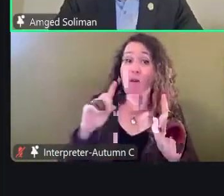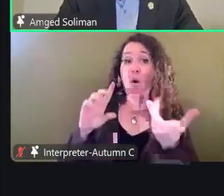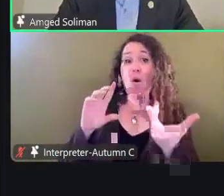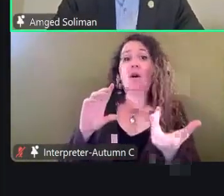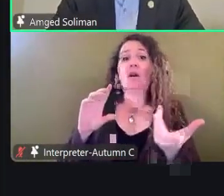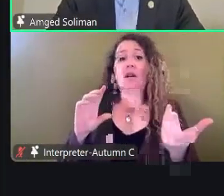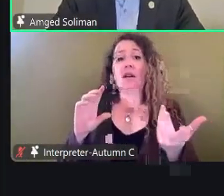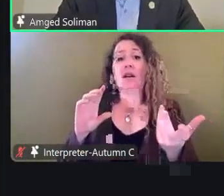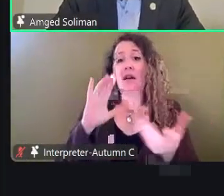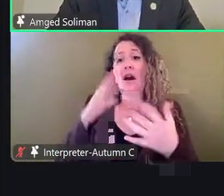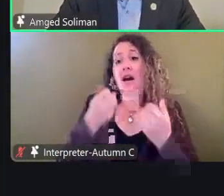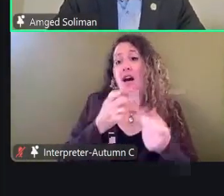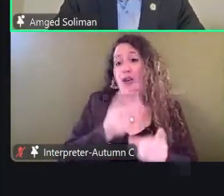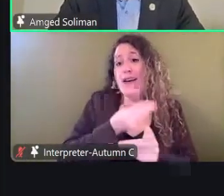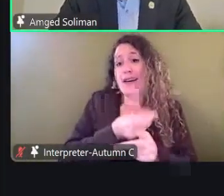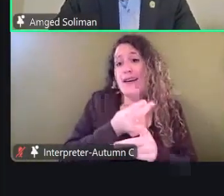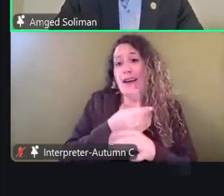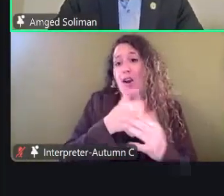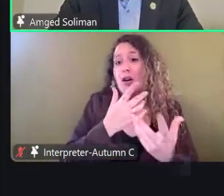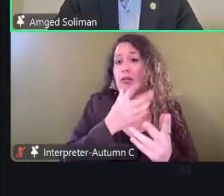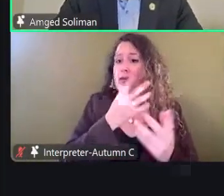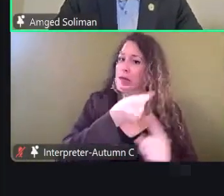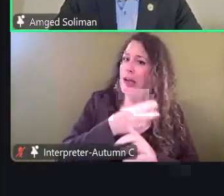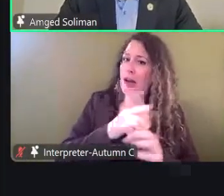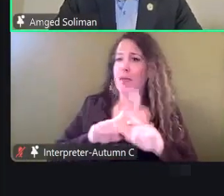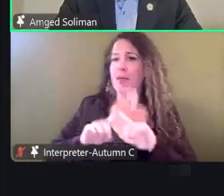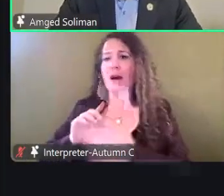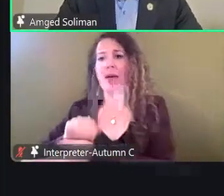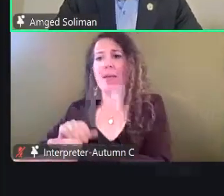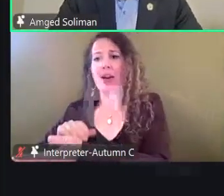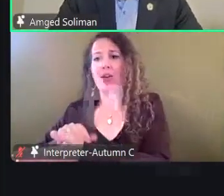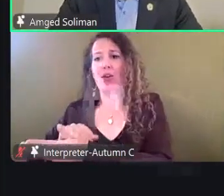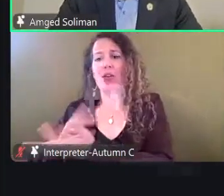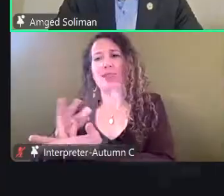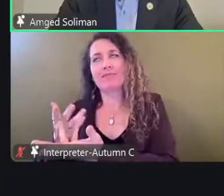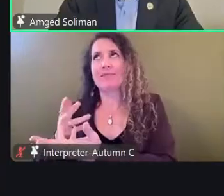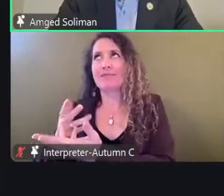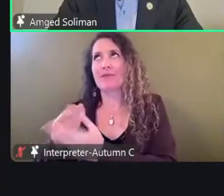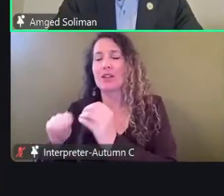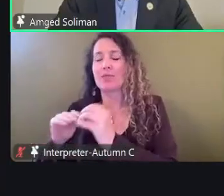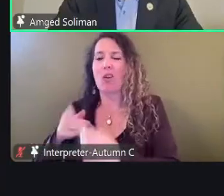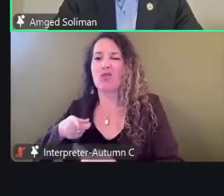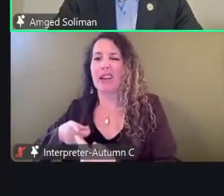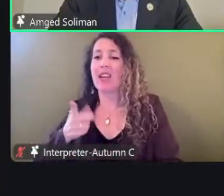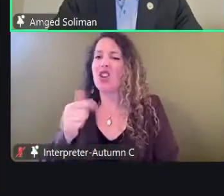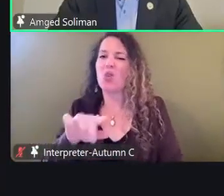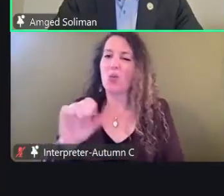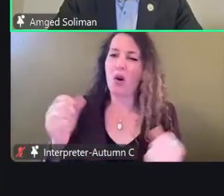the medical side has proven to be more tricky as everyone here knows. Uh so in addressing this